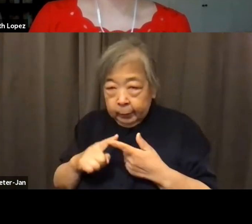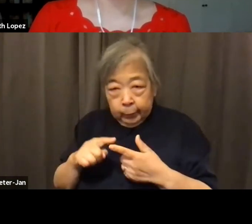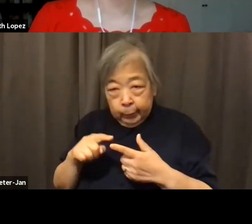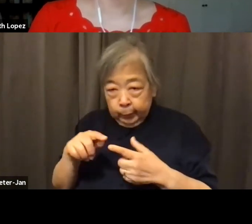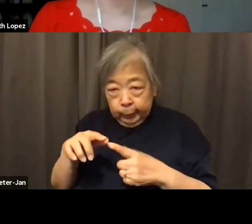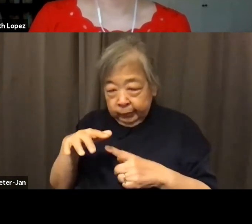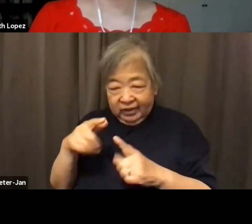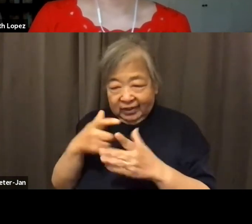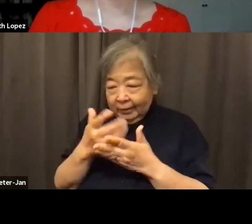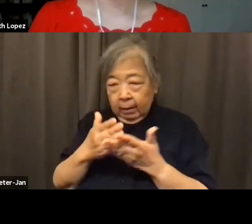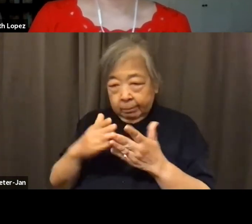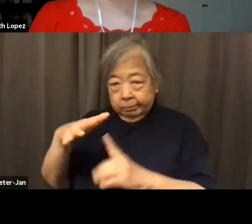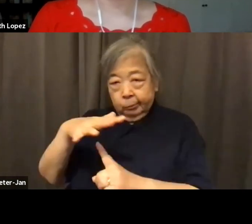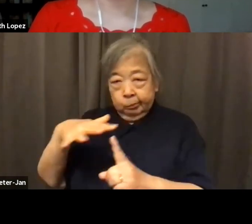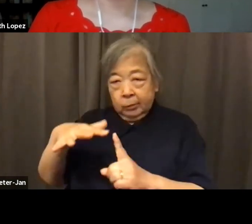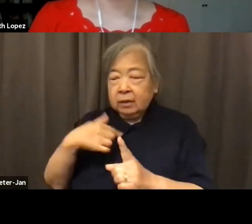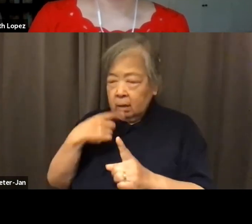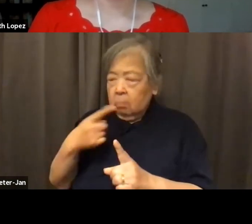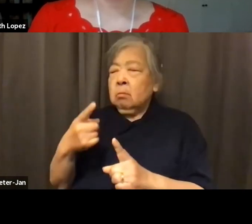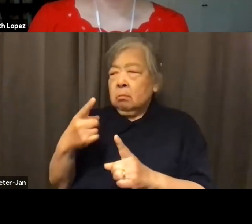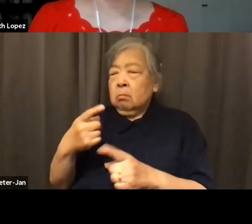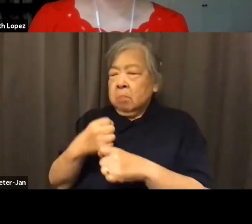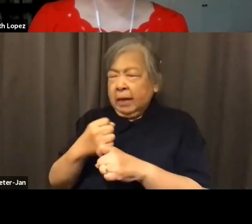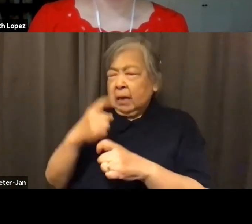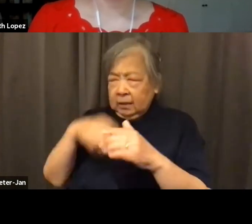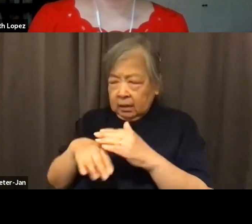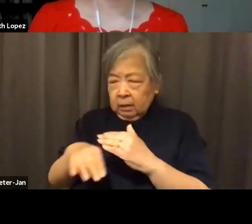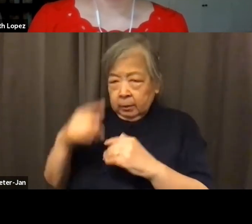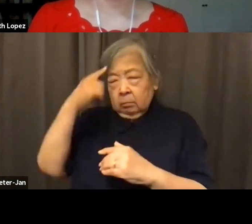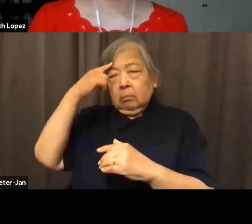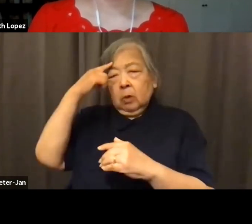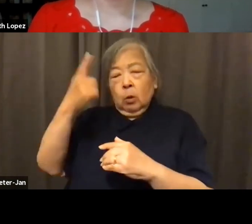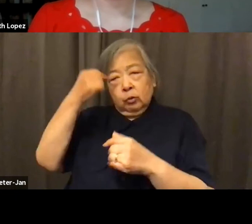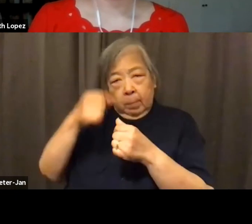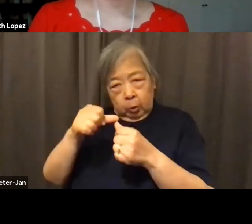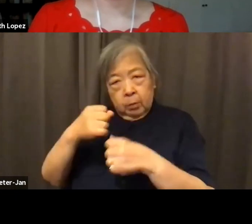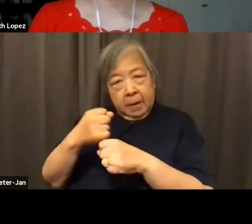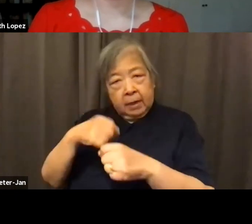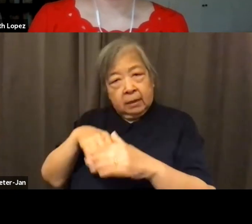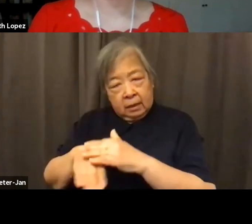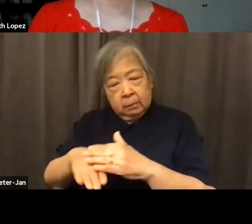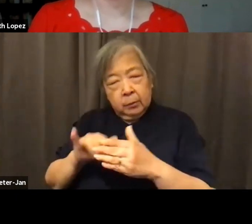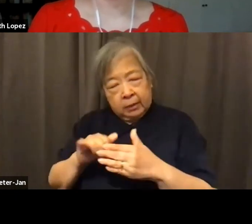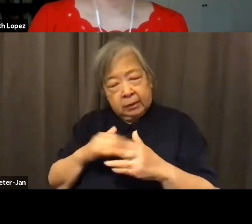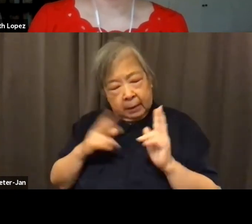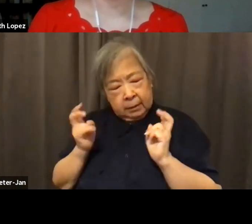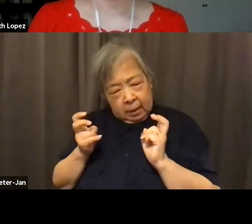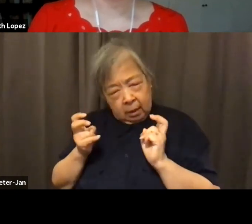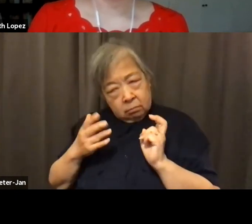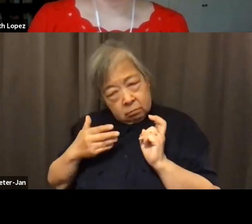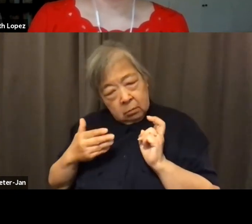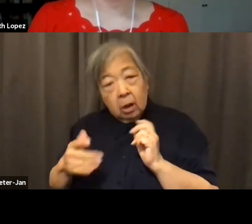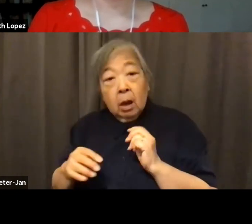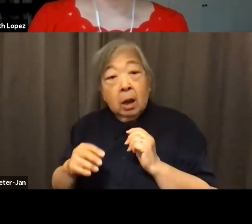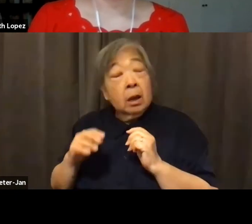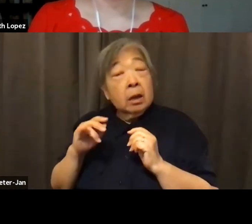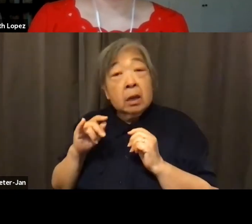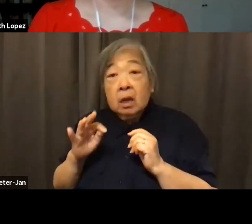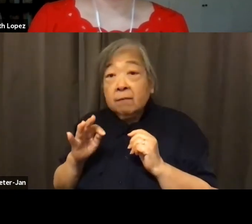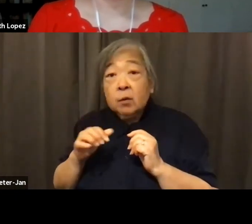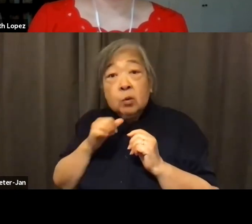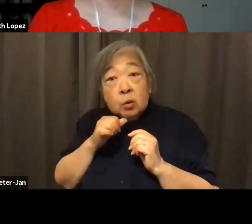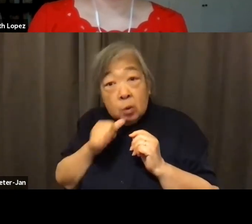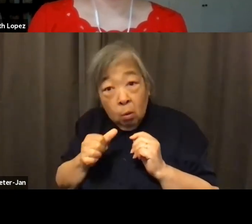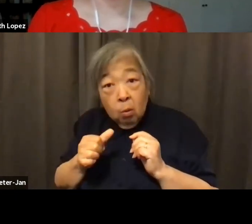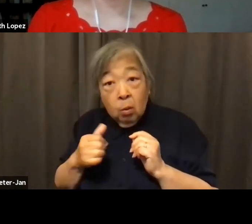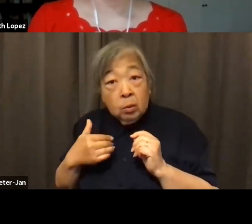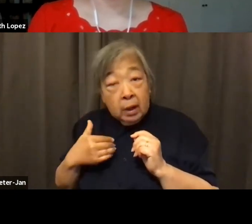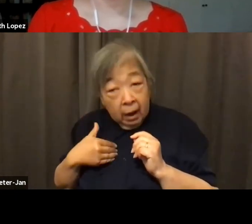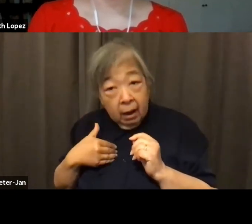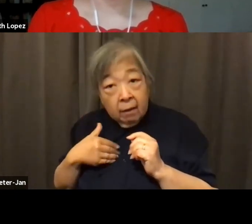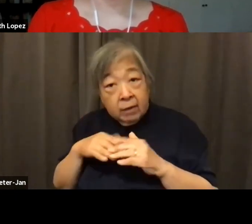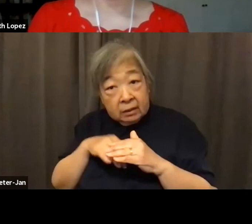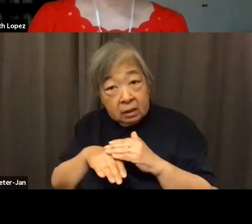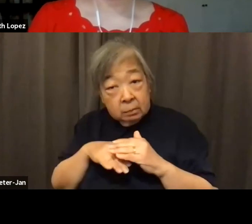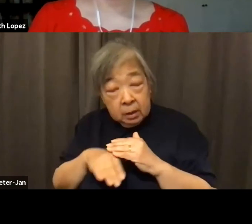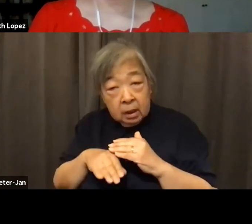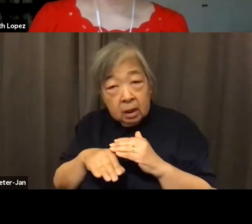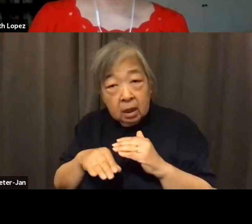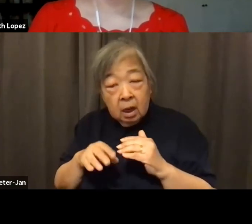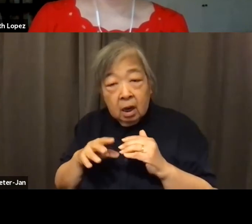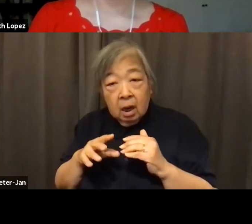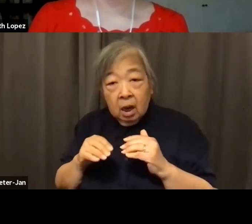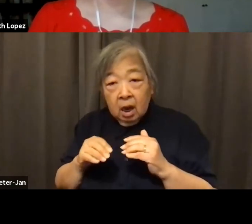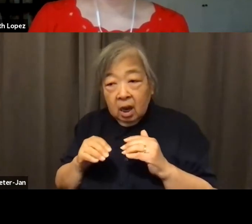Yeah, so otherwise, if you don't have that and you still have to have all these PDFs